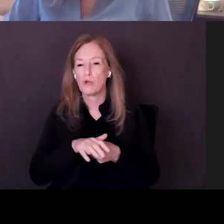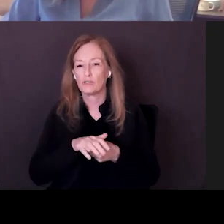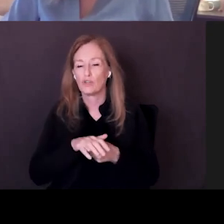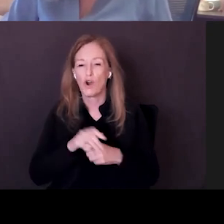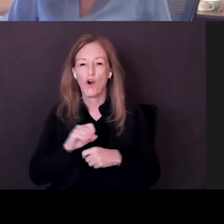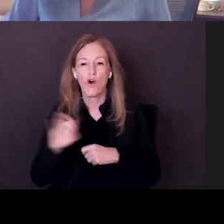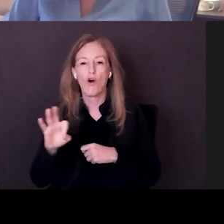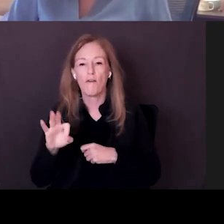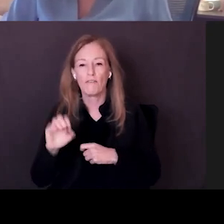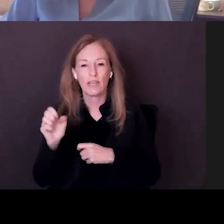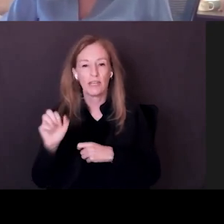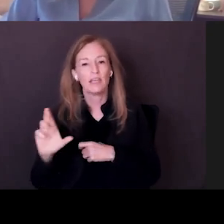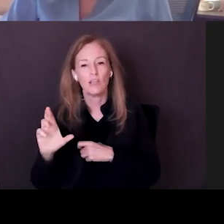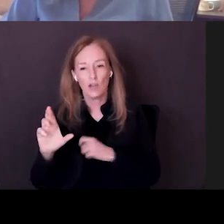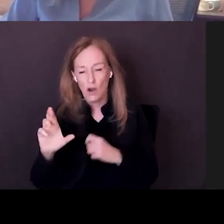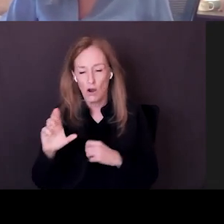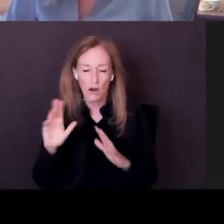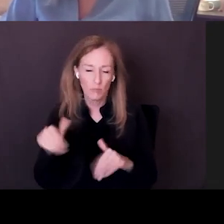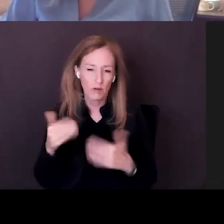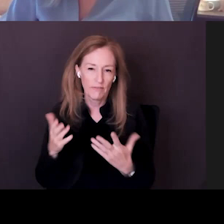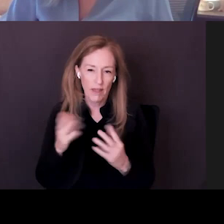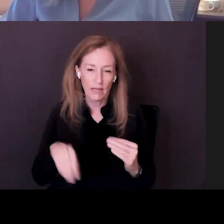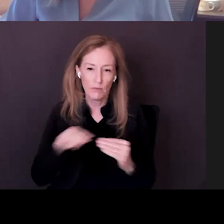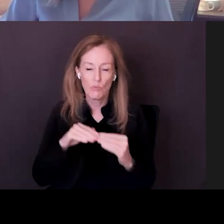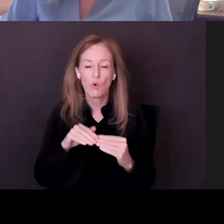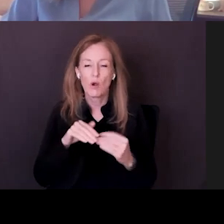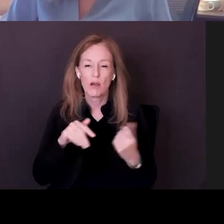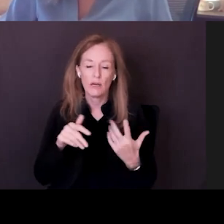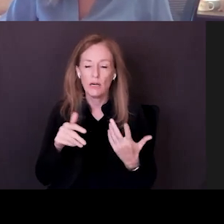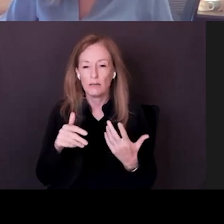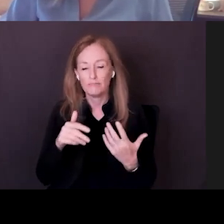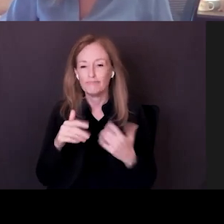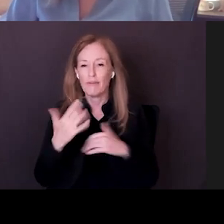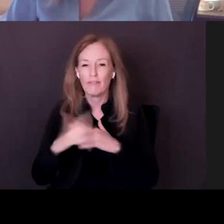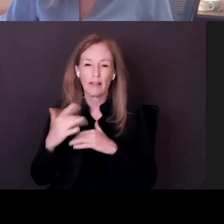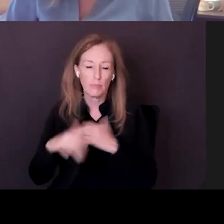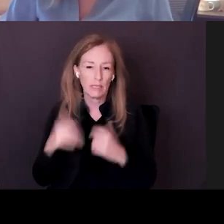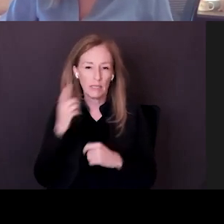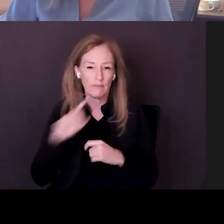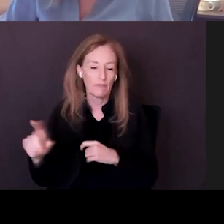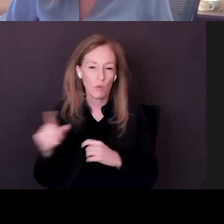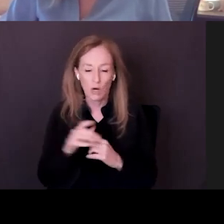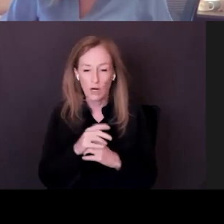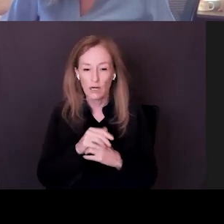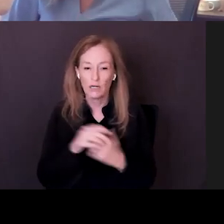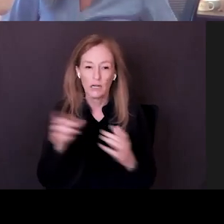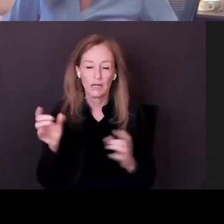GIVING A SPACE FOR THE COMMUNITY. WE ARE OFFERING THAT FOR AGES 4 TO 17